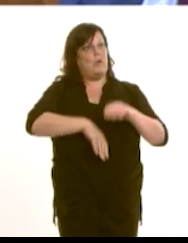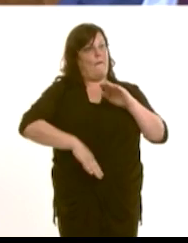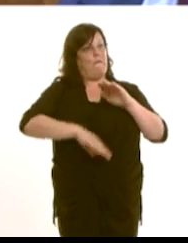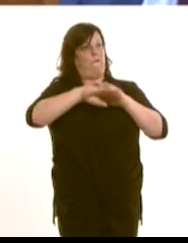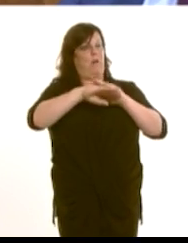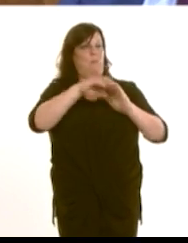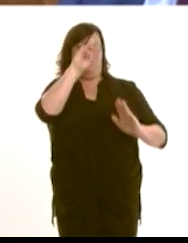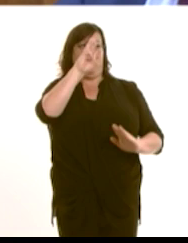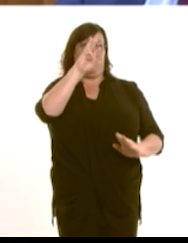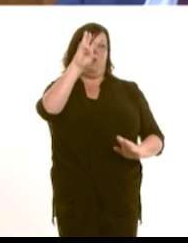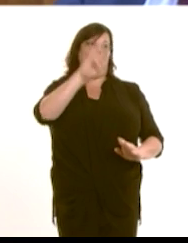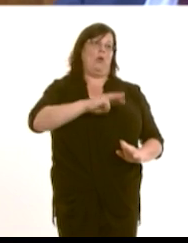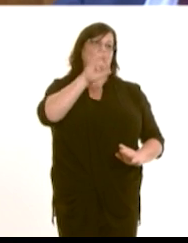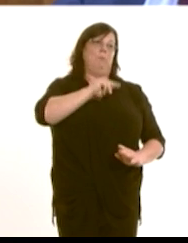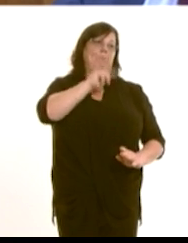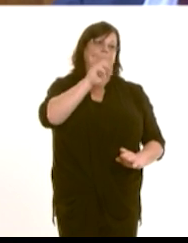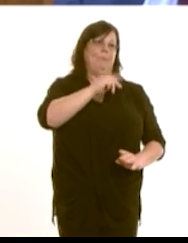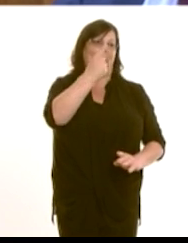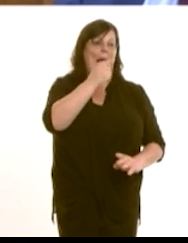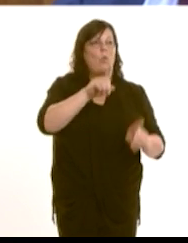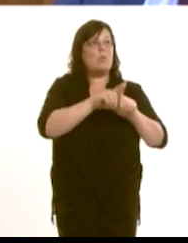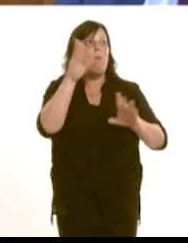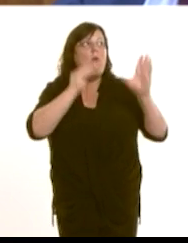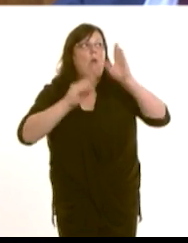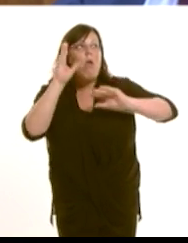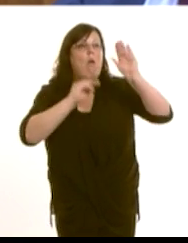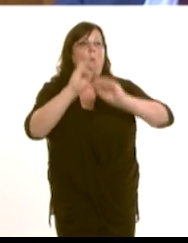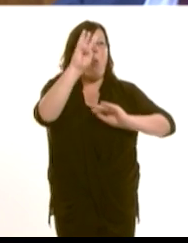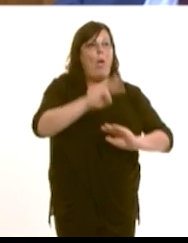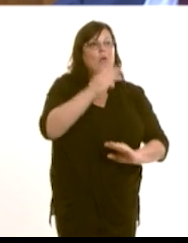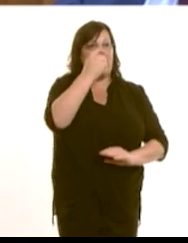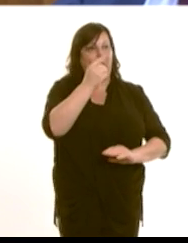ëImmersedí; thatís a better wordófor them to be immersed in the language. And they work very, very well.